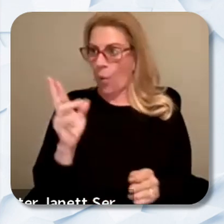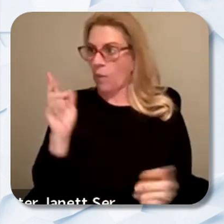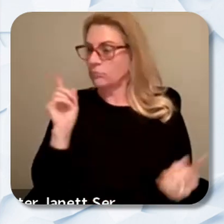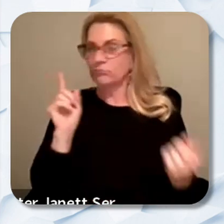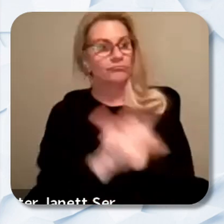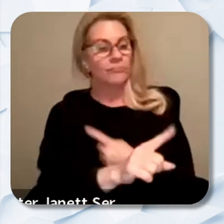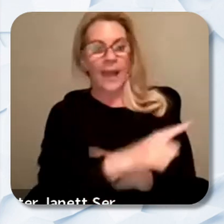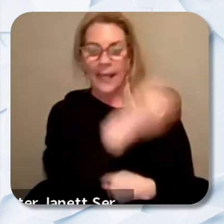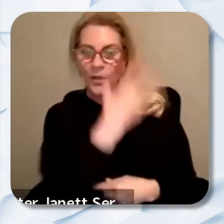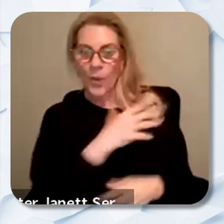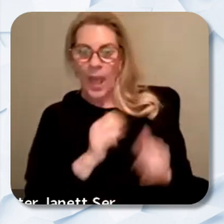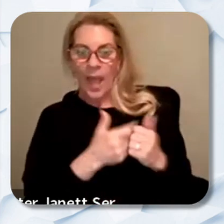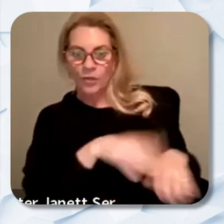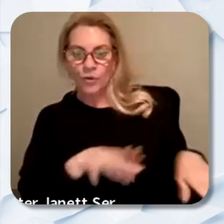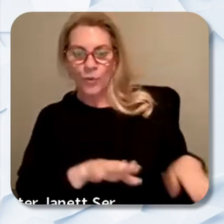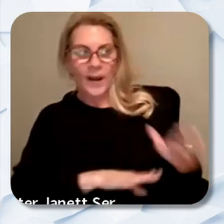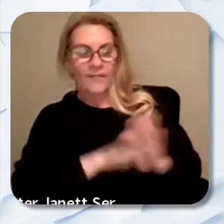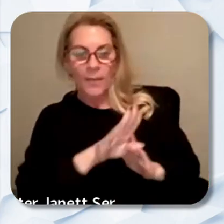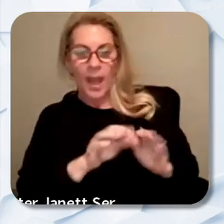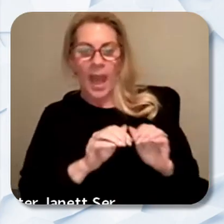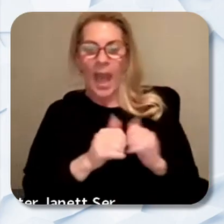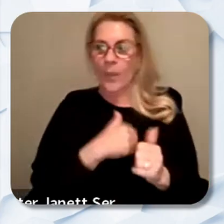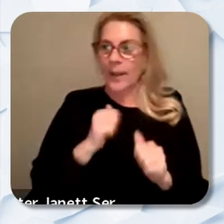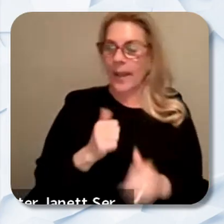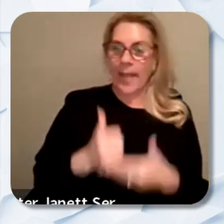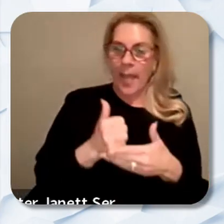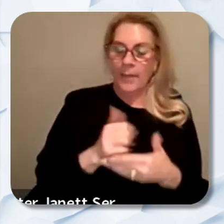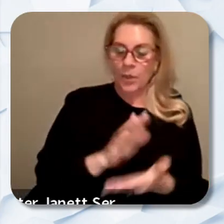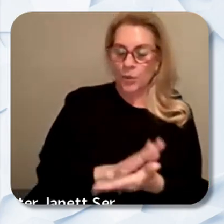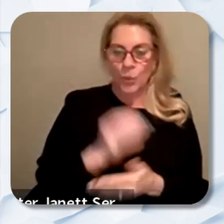how their child's developing or how we can help at school and at home so we can bridge that gap to